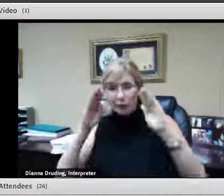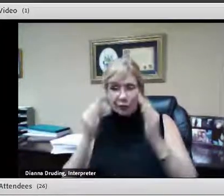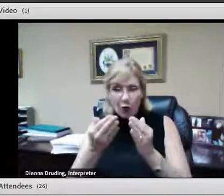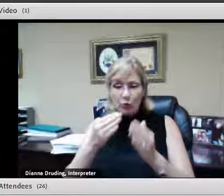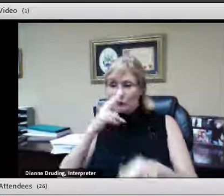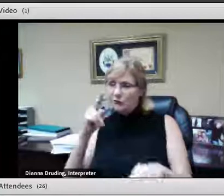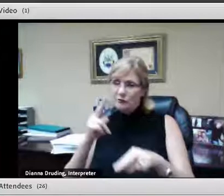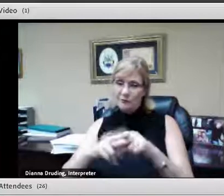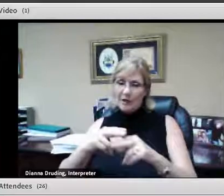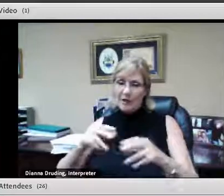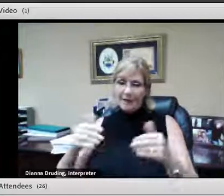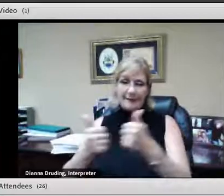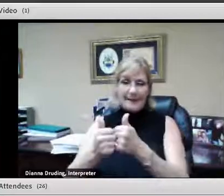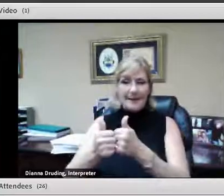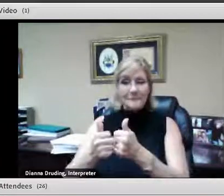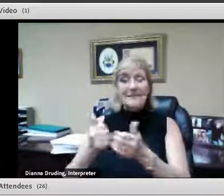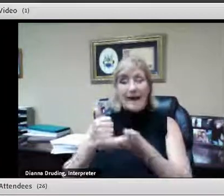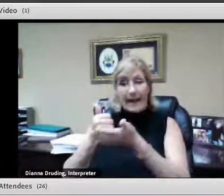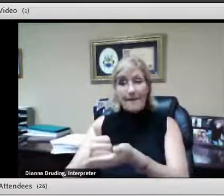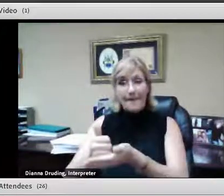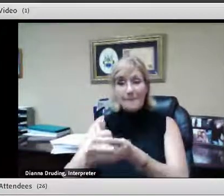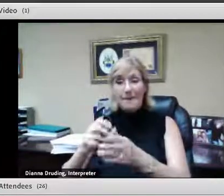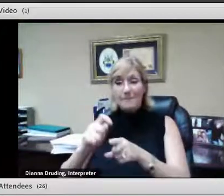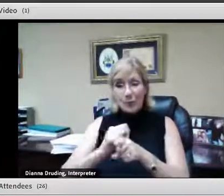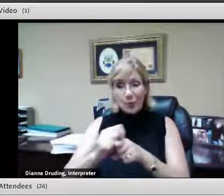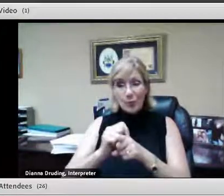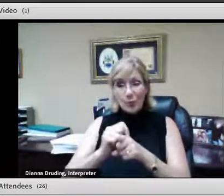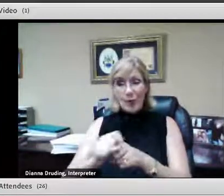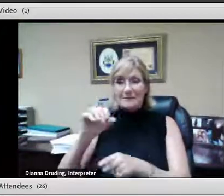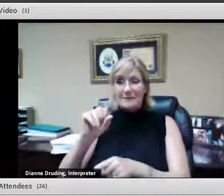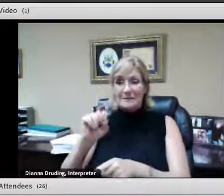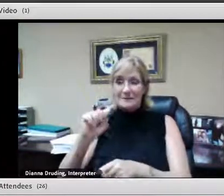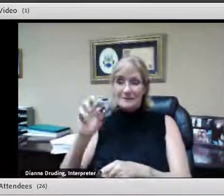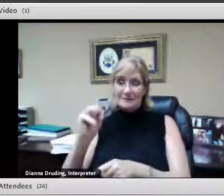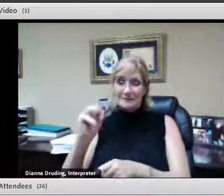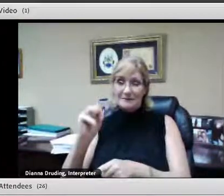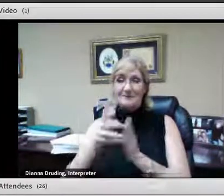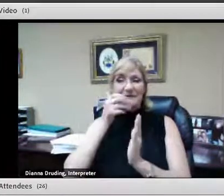a lot of their STEAM skills. Hilary: All right.